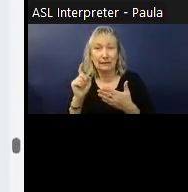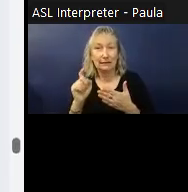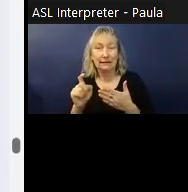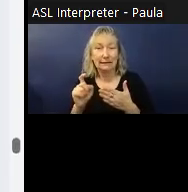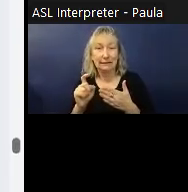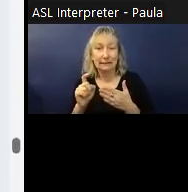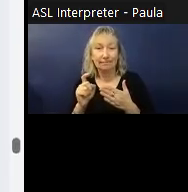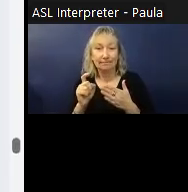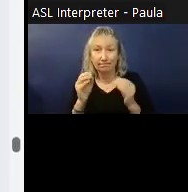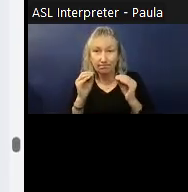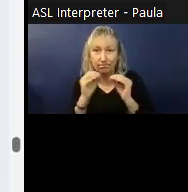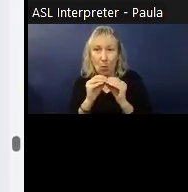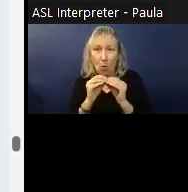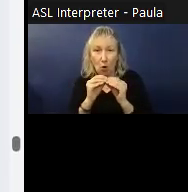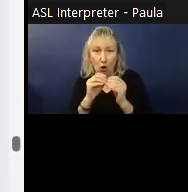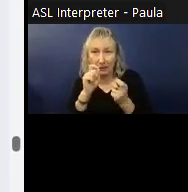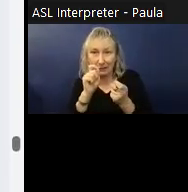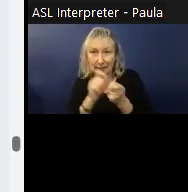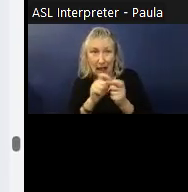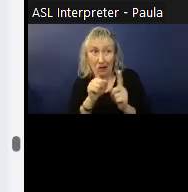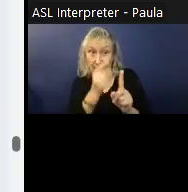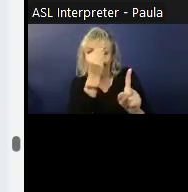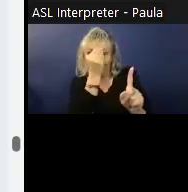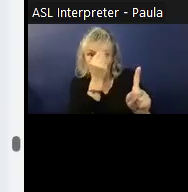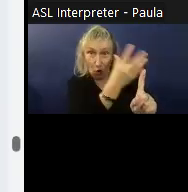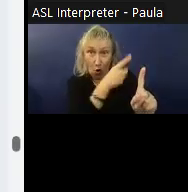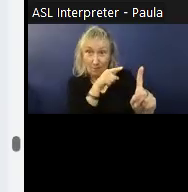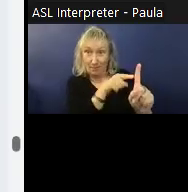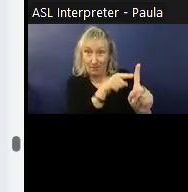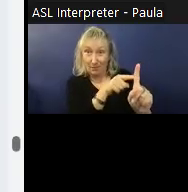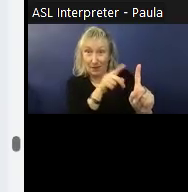the alleged perpetrator that they have a right to representation.